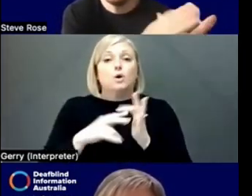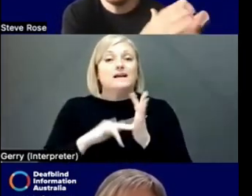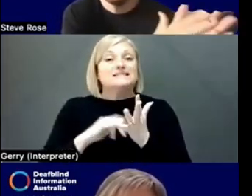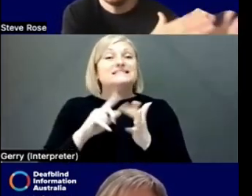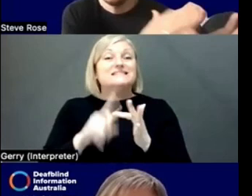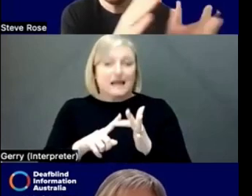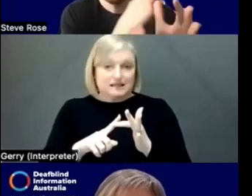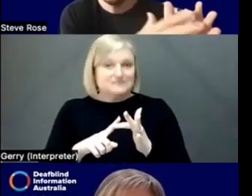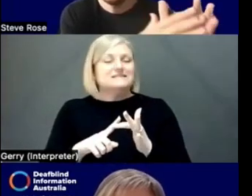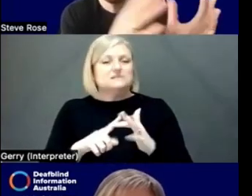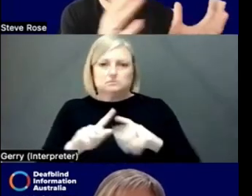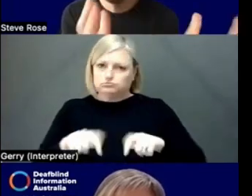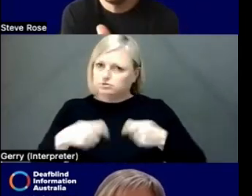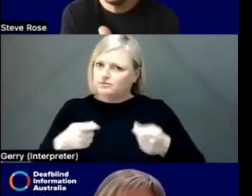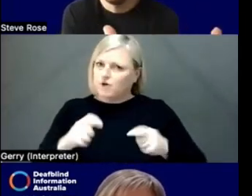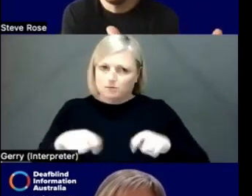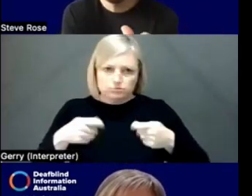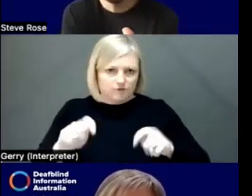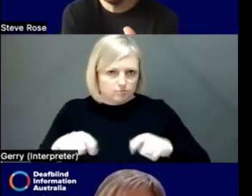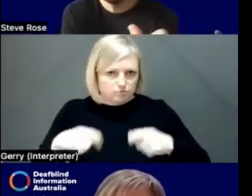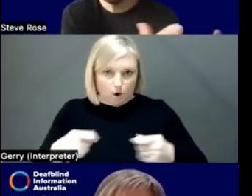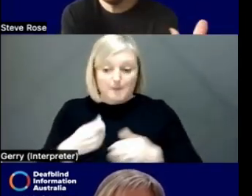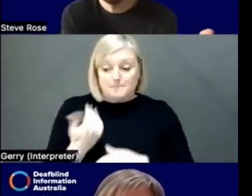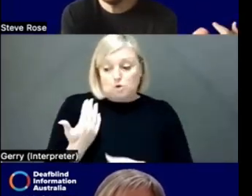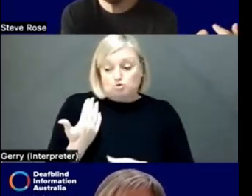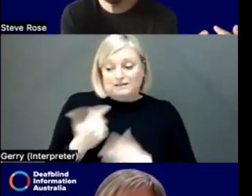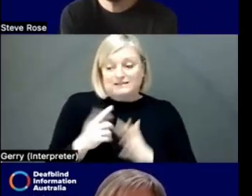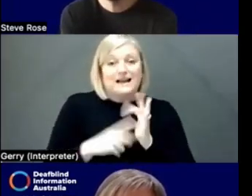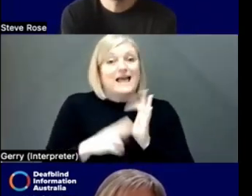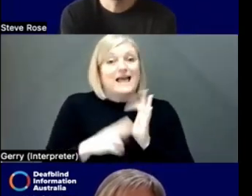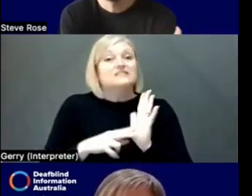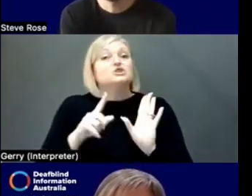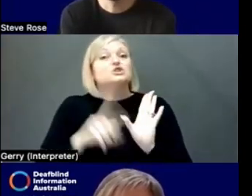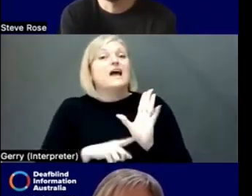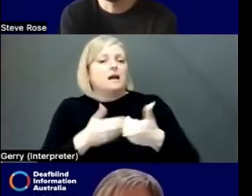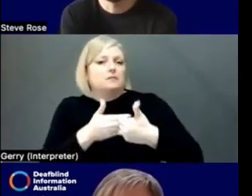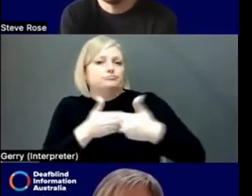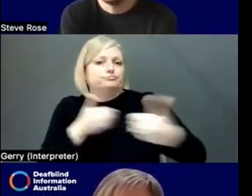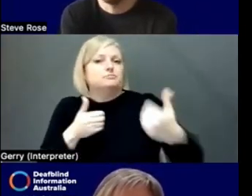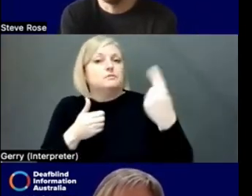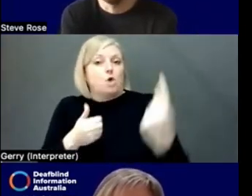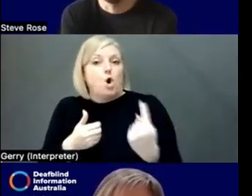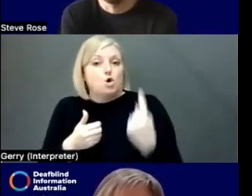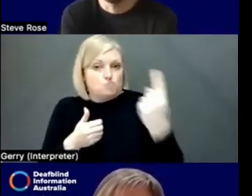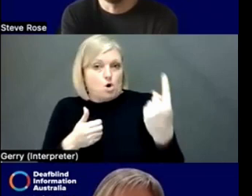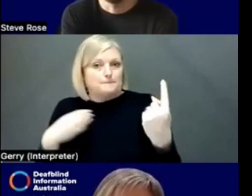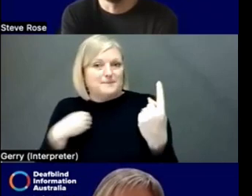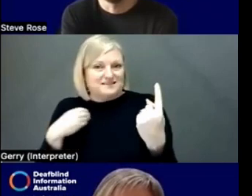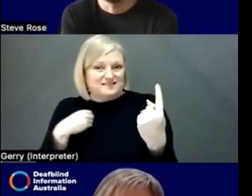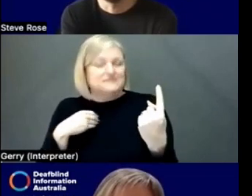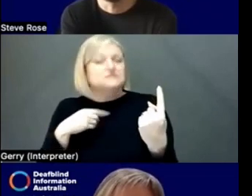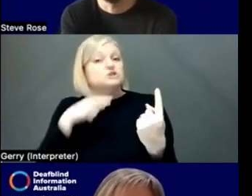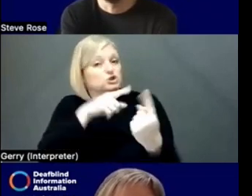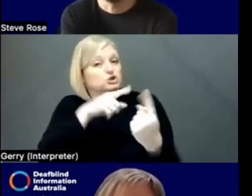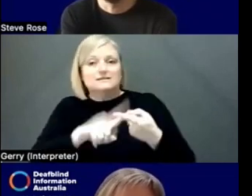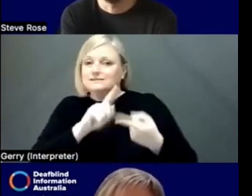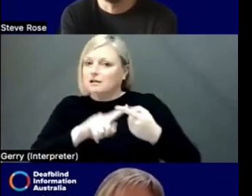Jenny has worked independently and still runs the course independently